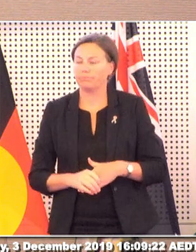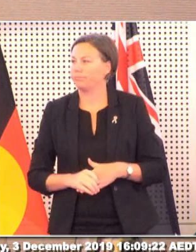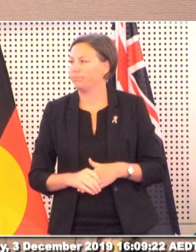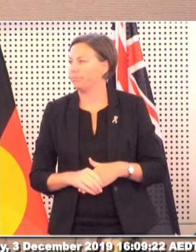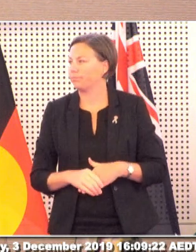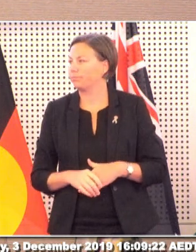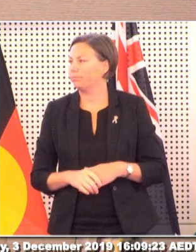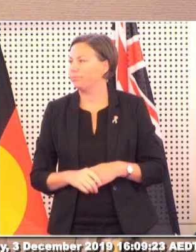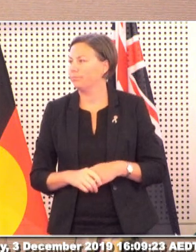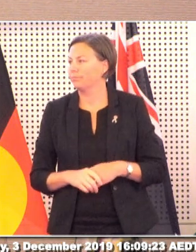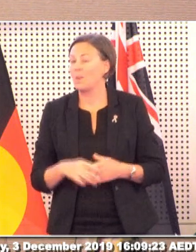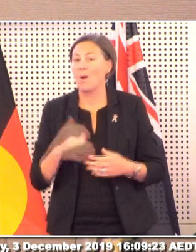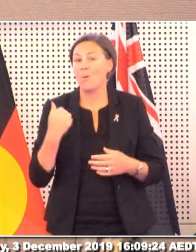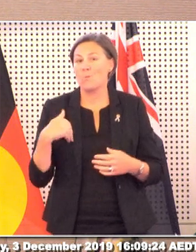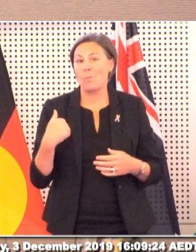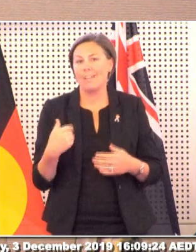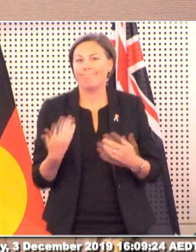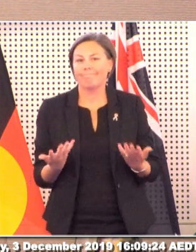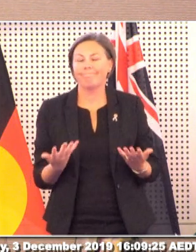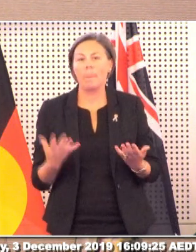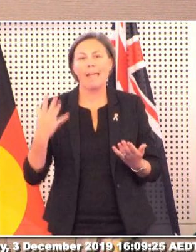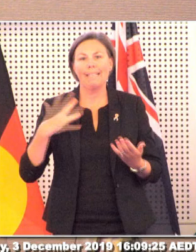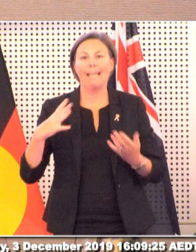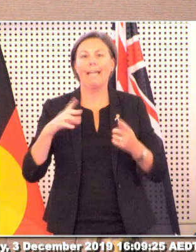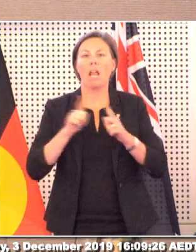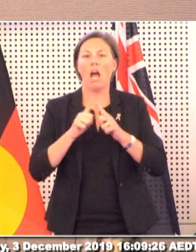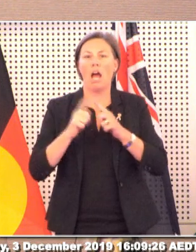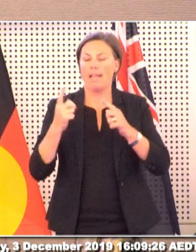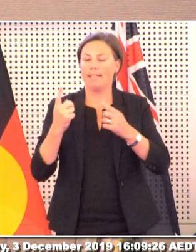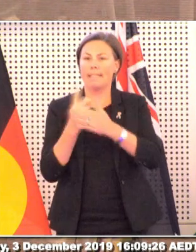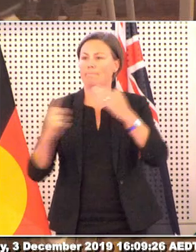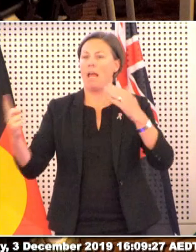Yes. Independent oversight. It doesn’t matter what you call it, whether it’s a Community Visitor program, but